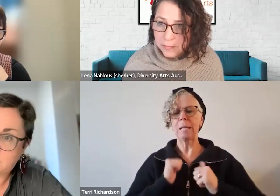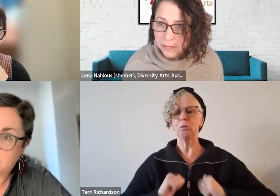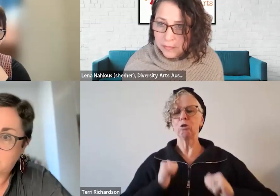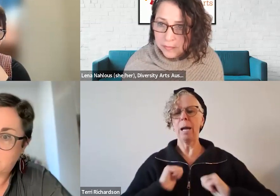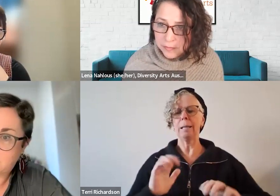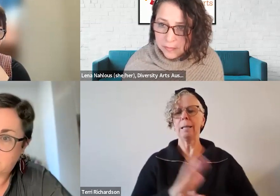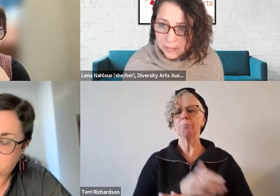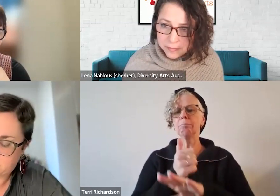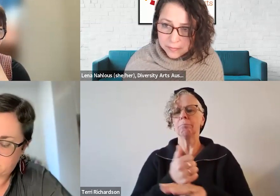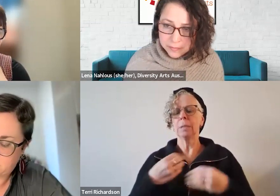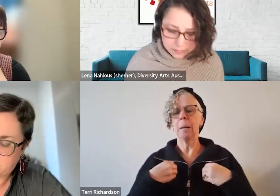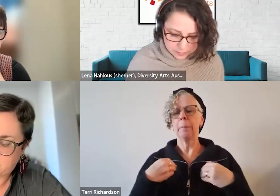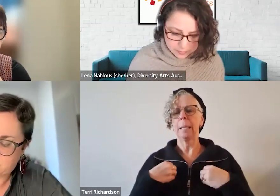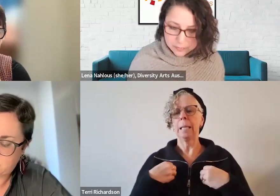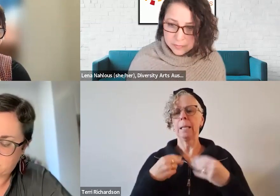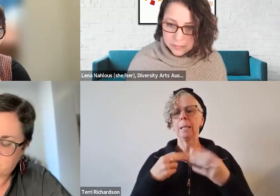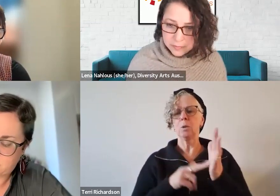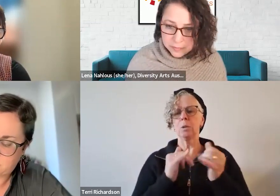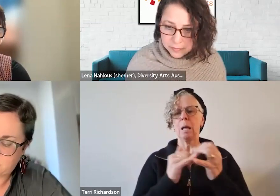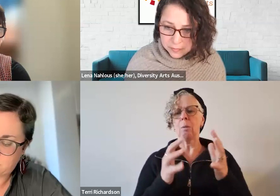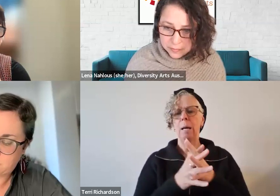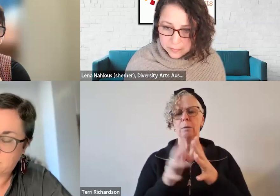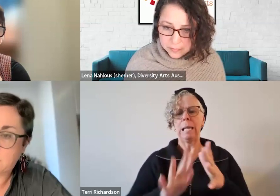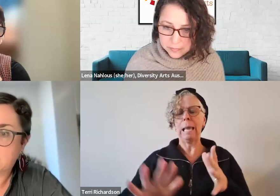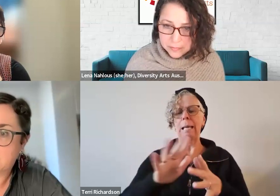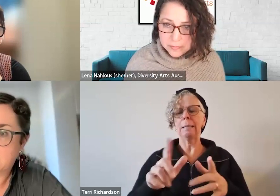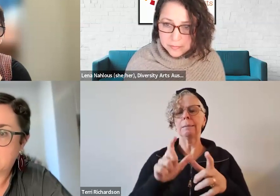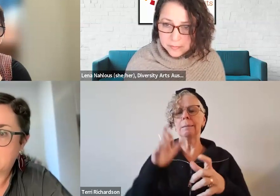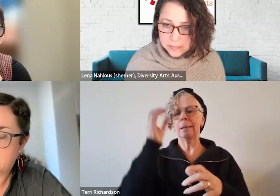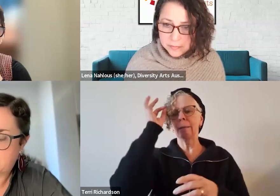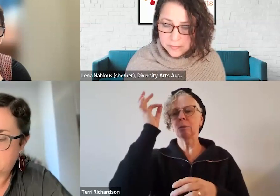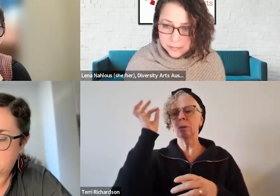by New South Wales Aboriginal Land Council, the Peak Land Council body.